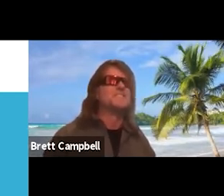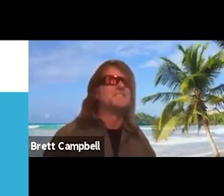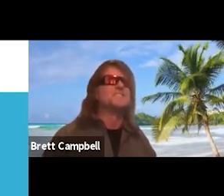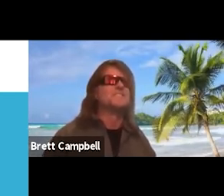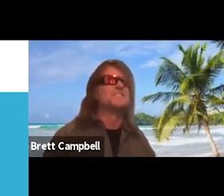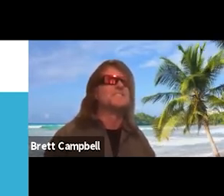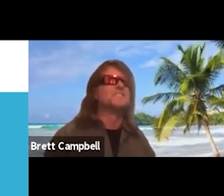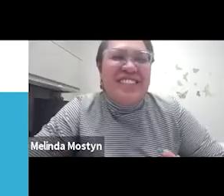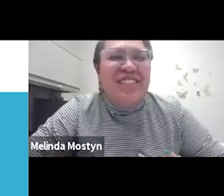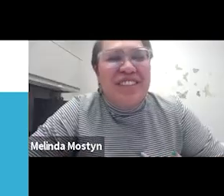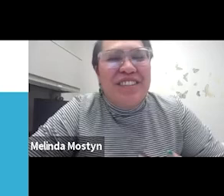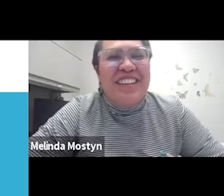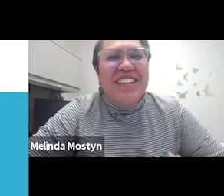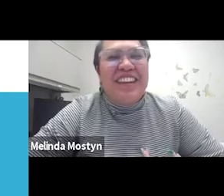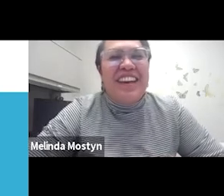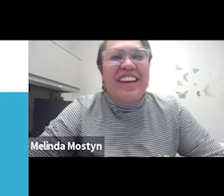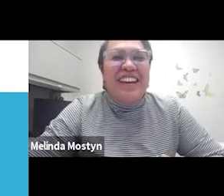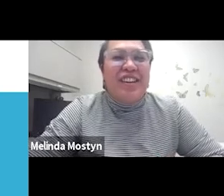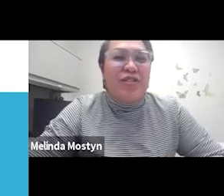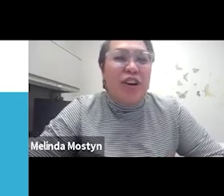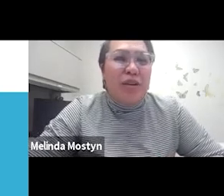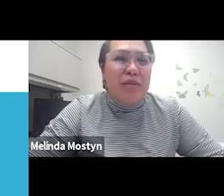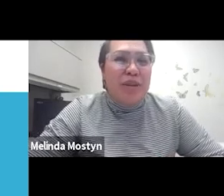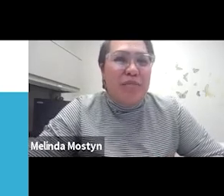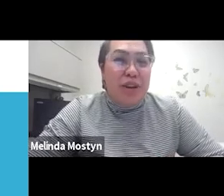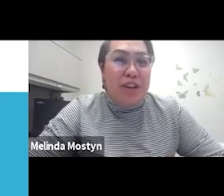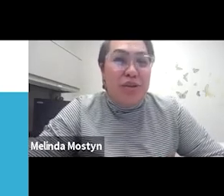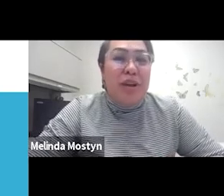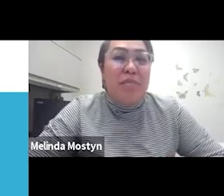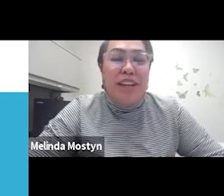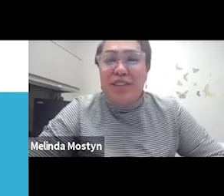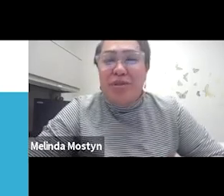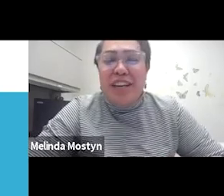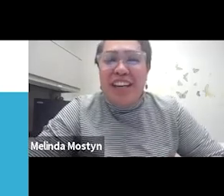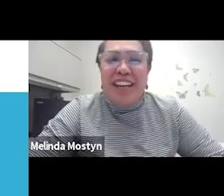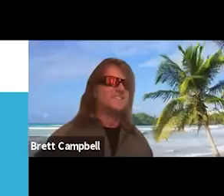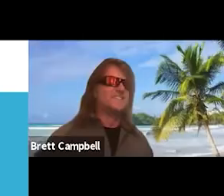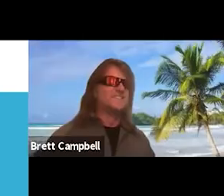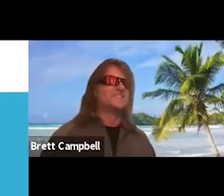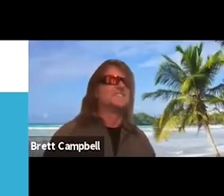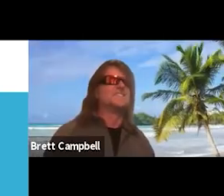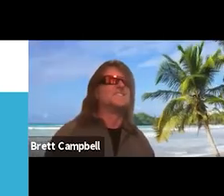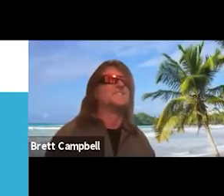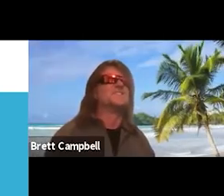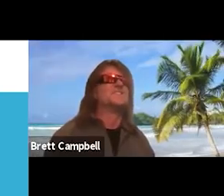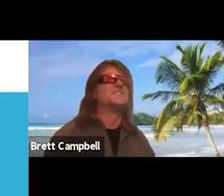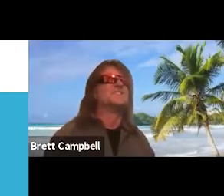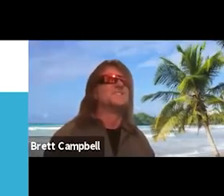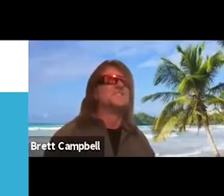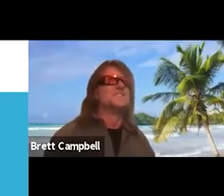Thank you so much for sharing that. You are married to an amazing woman. Shout out to Cathy Campbell.